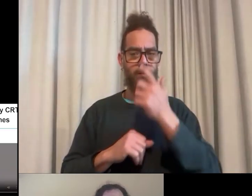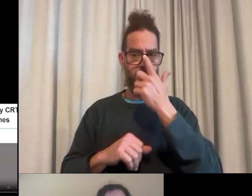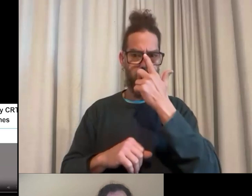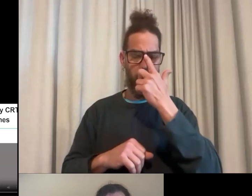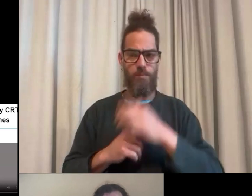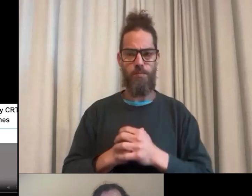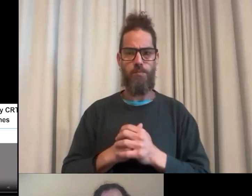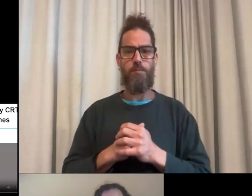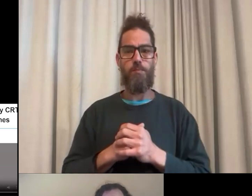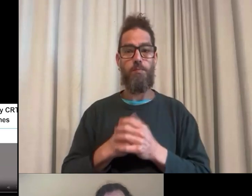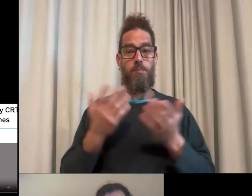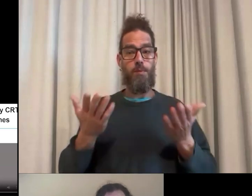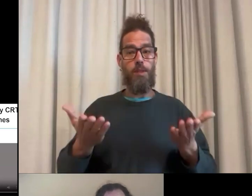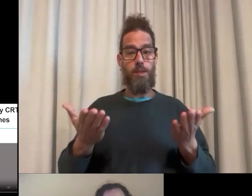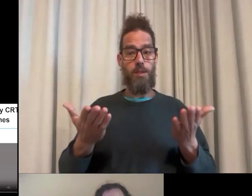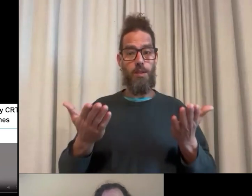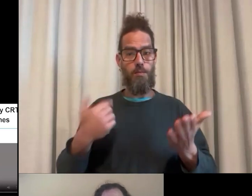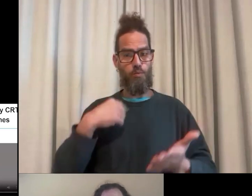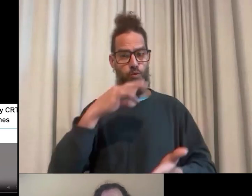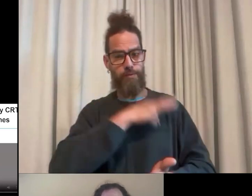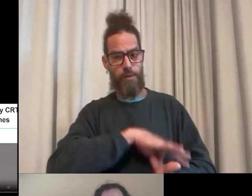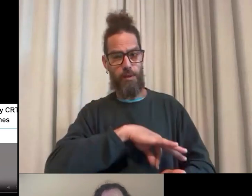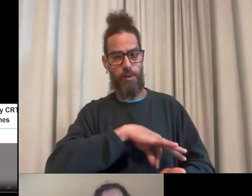I'm actually going to bring up a poll right now.